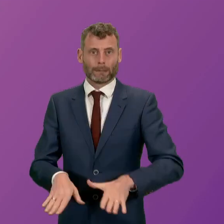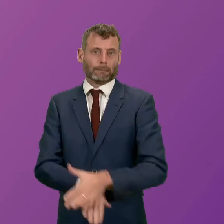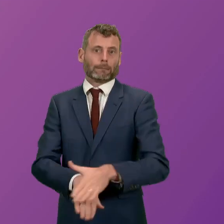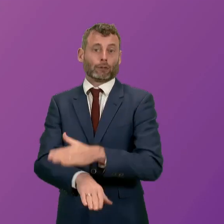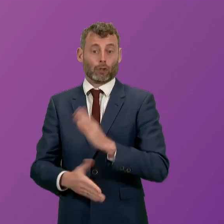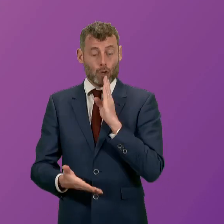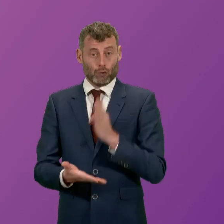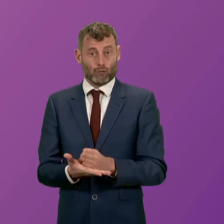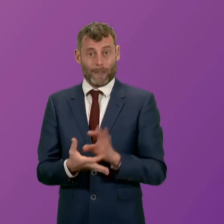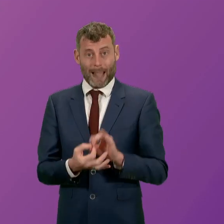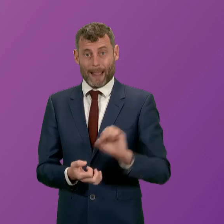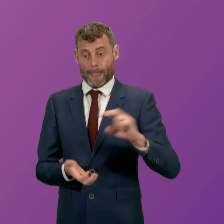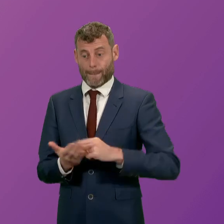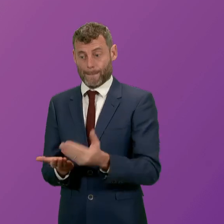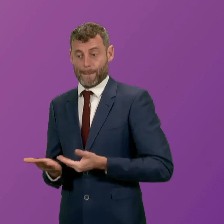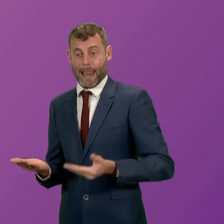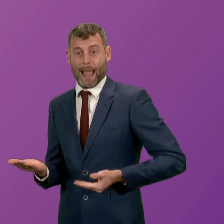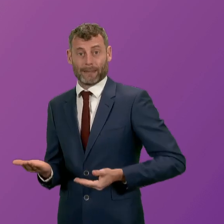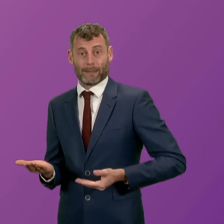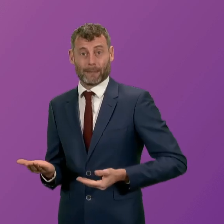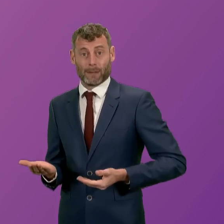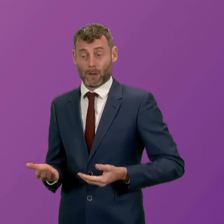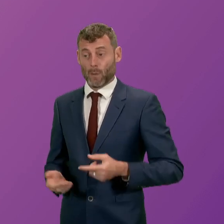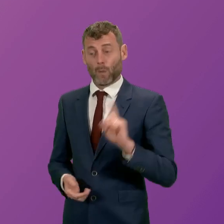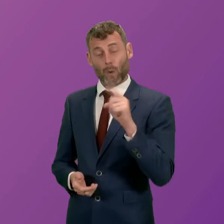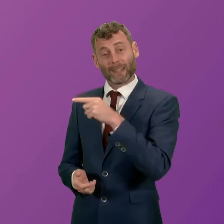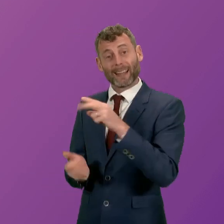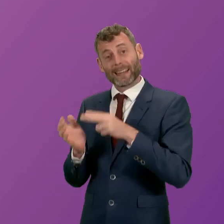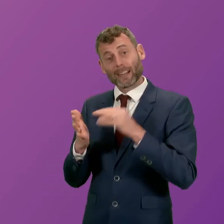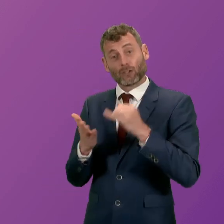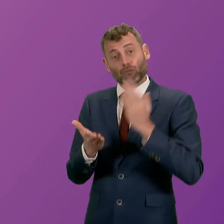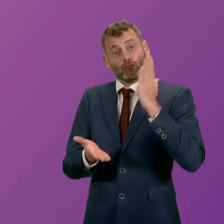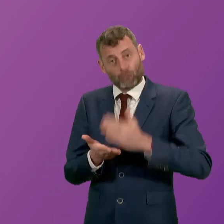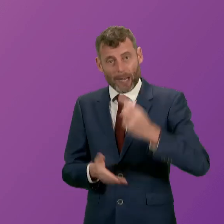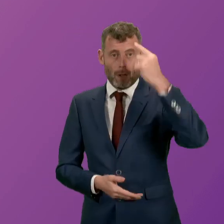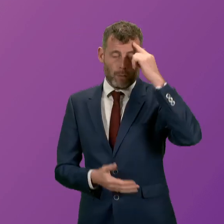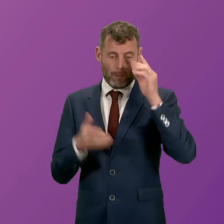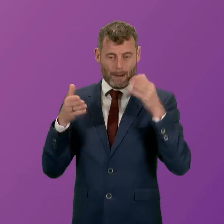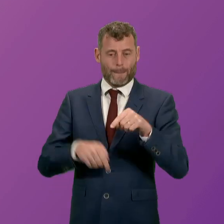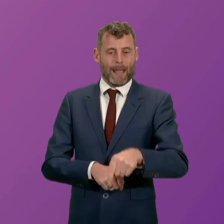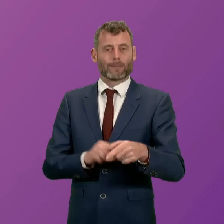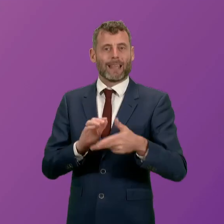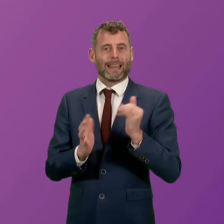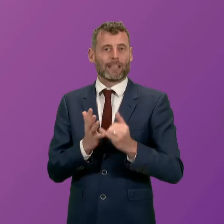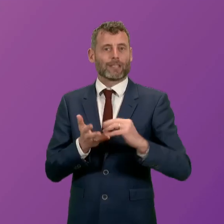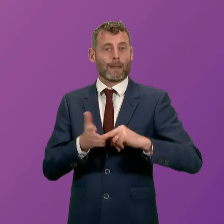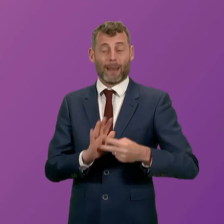public about what Nicola Sturgeon really thought. Humza Yousaf’s plan caused waiting lists to rise,